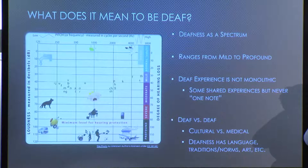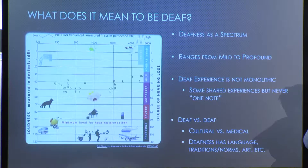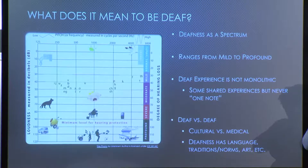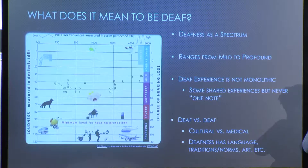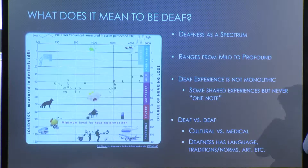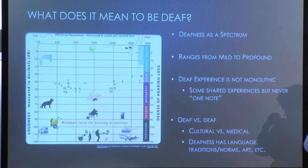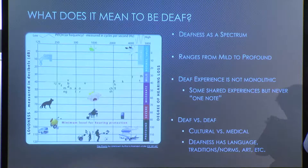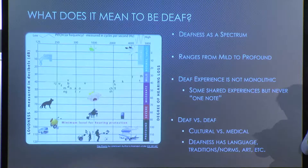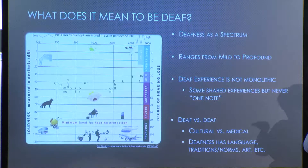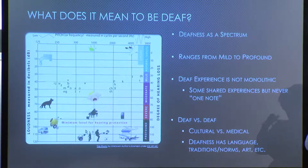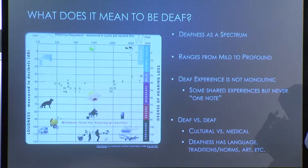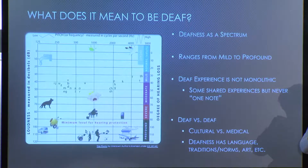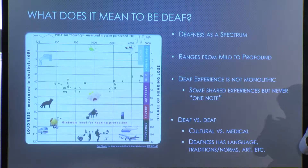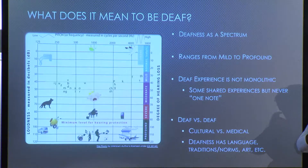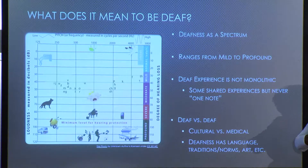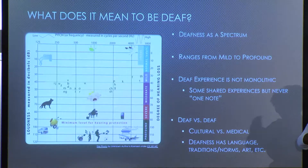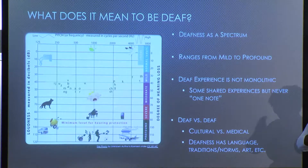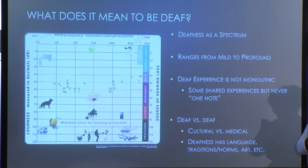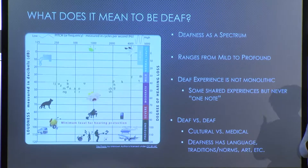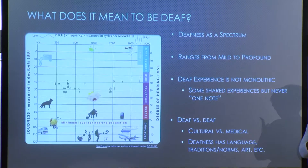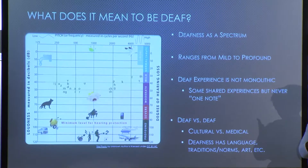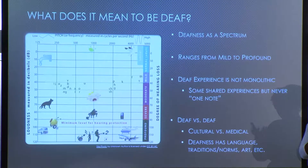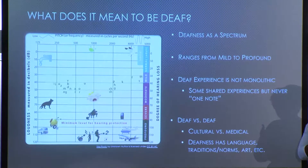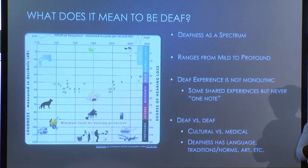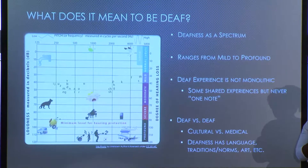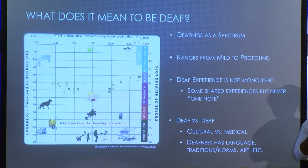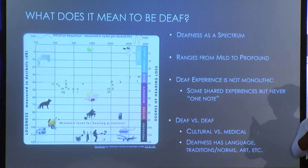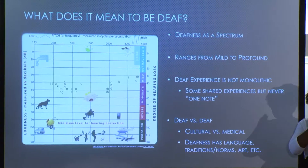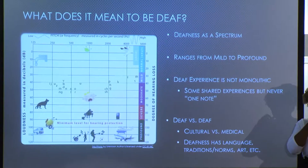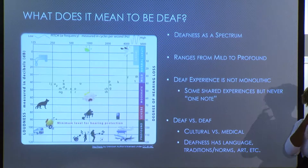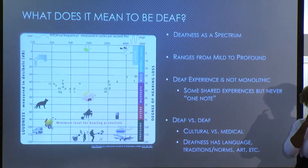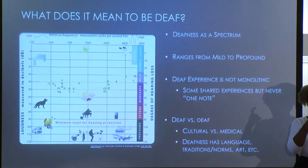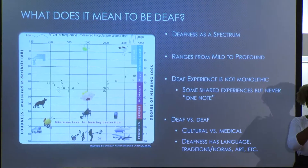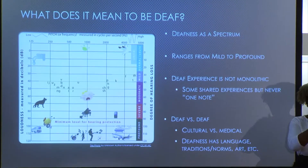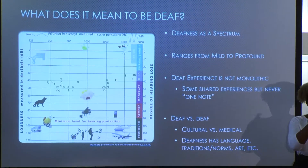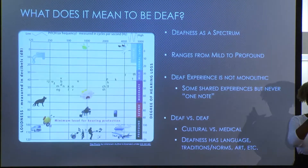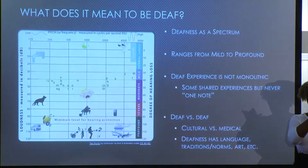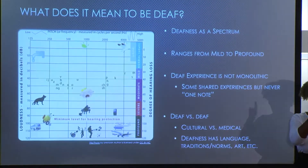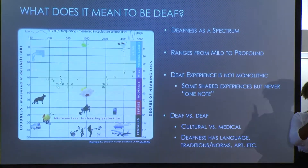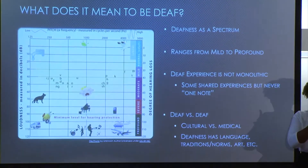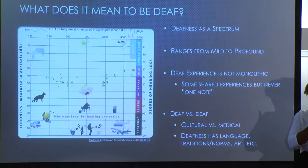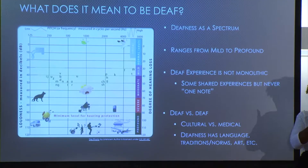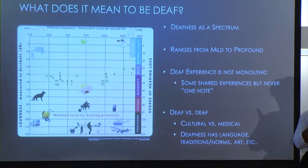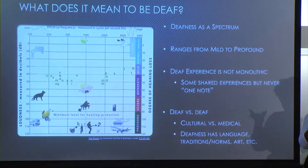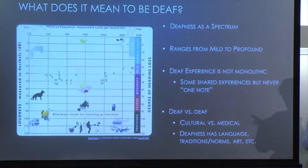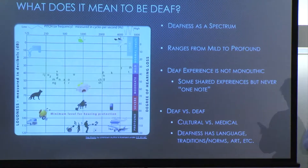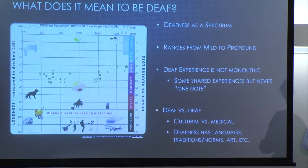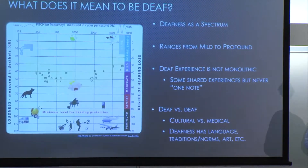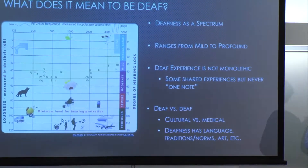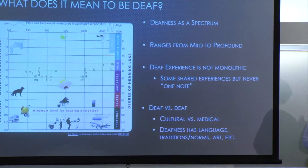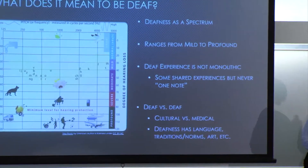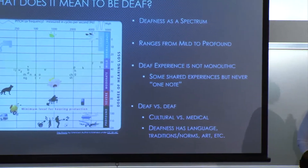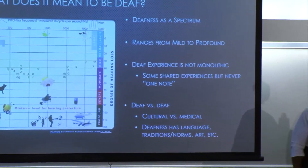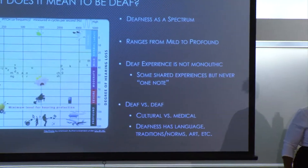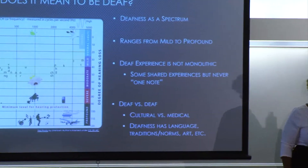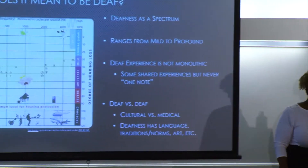So even though it's a mild hearing loss, there are pieces that are just cut out of communication and make communication unrecognizable.